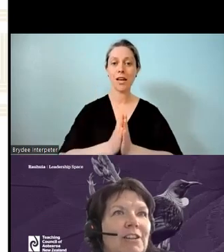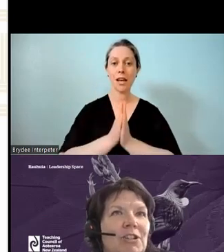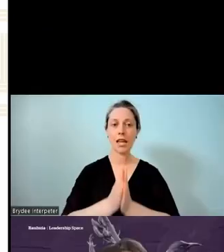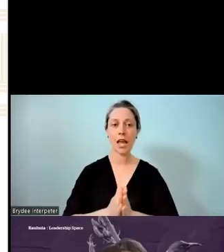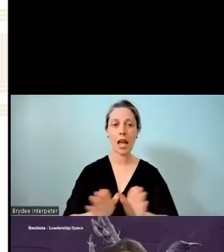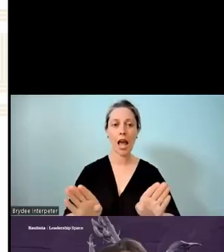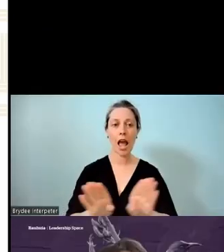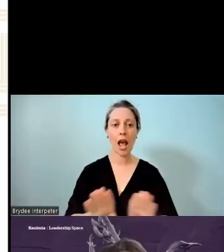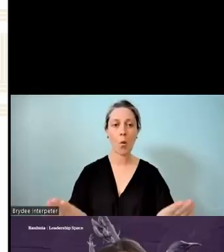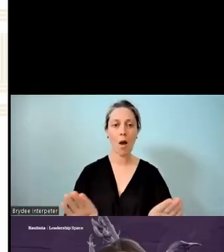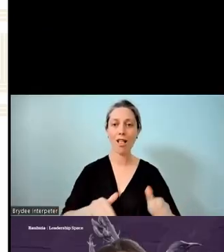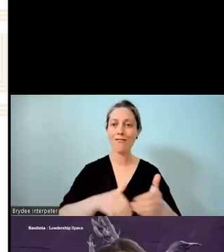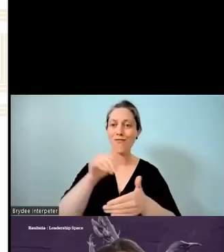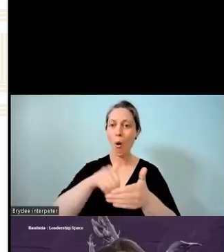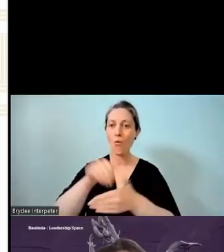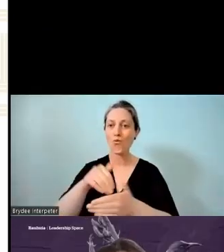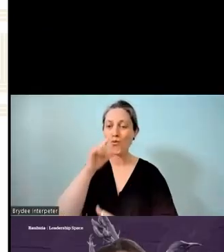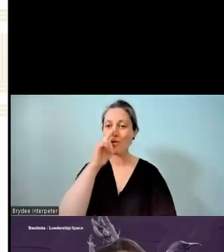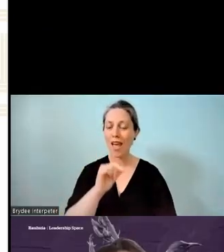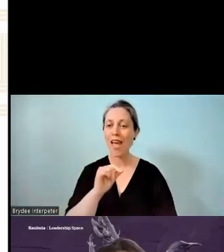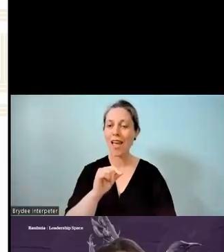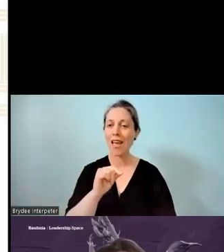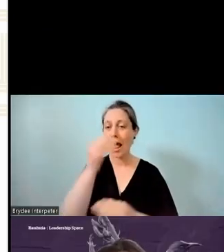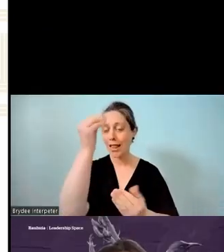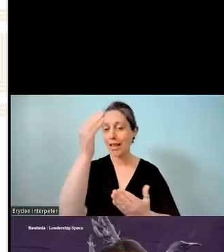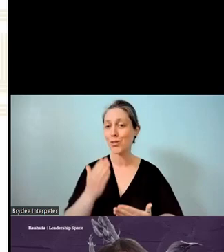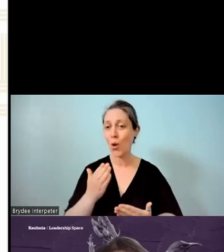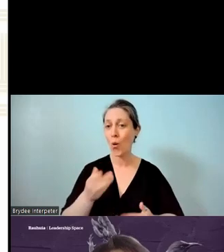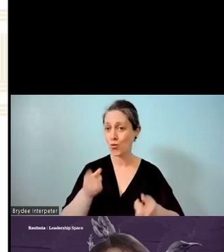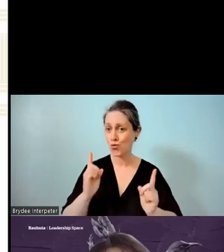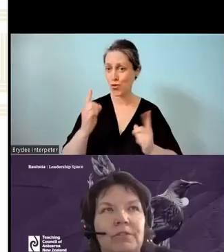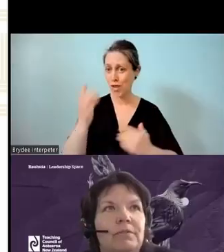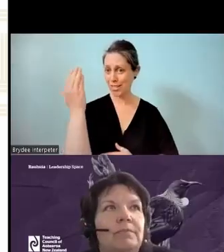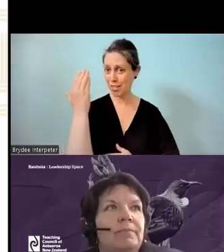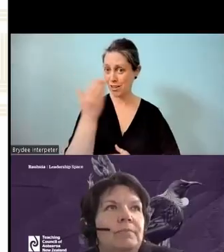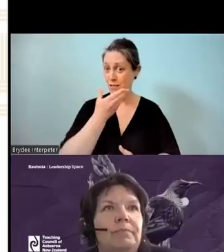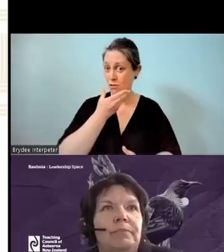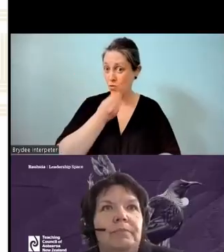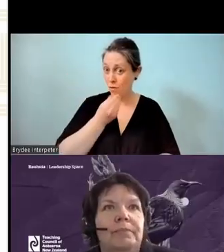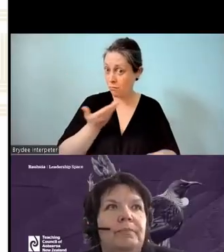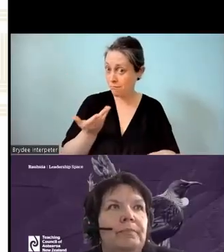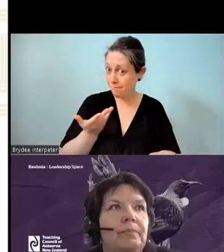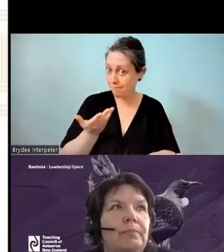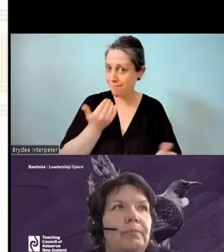And you let us know how helpful you have found today's session, kia ora koto. All right, thank you Kim.